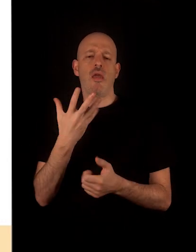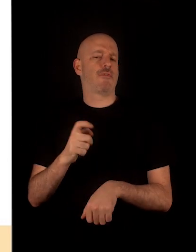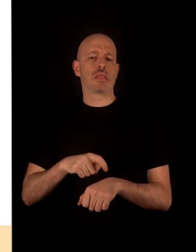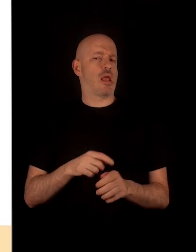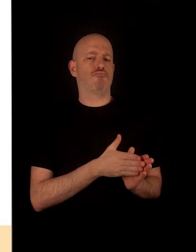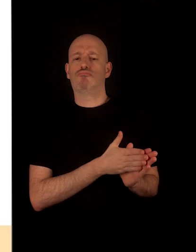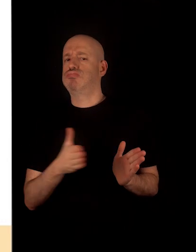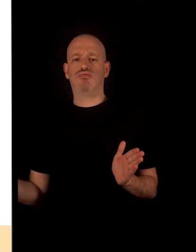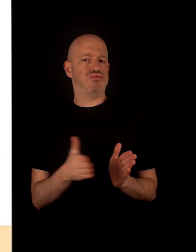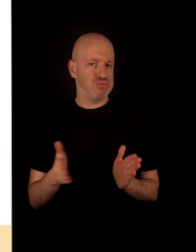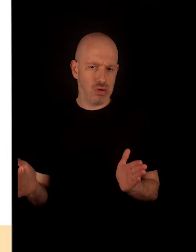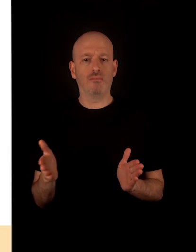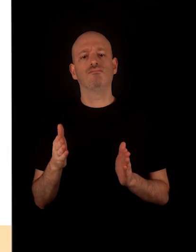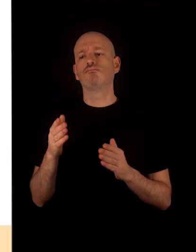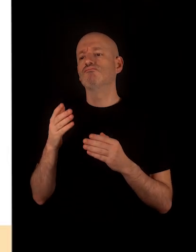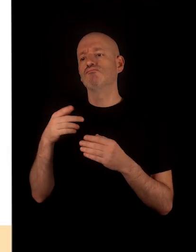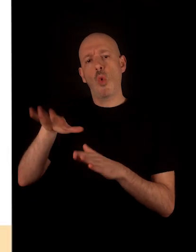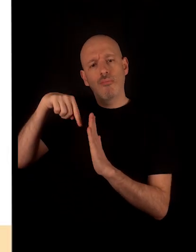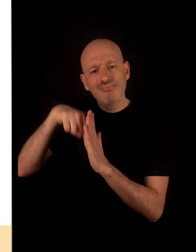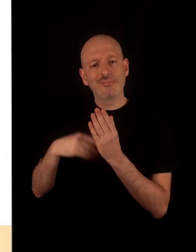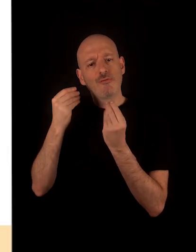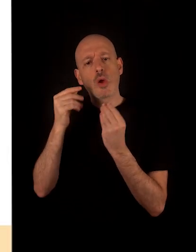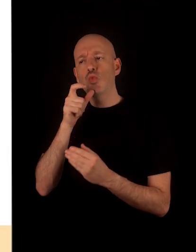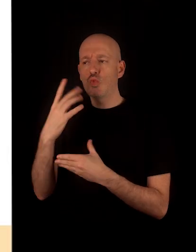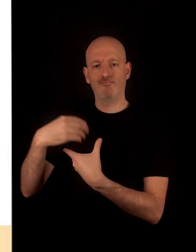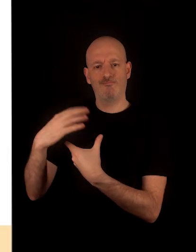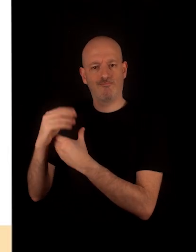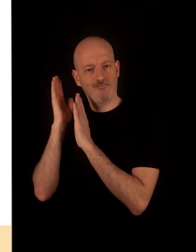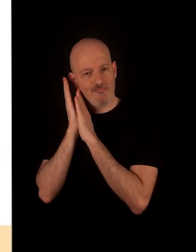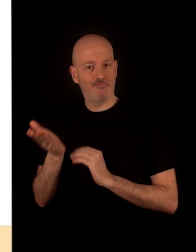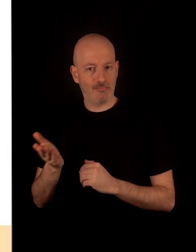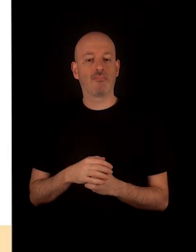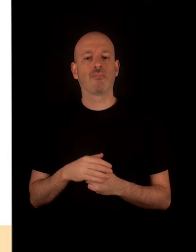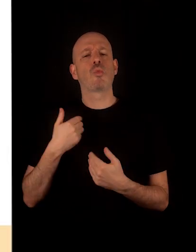the residency ‘Info Card’, and receive the grant agreement and first payment.